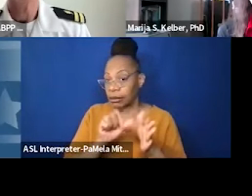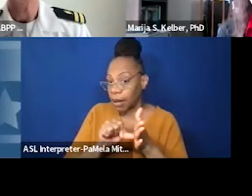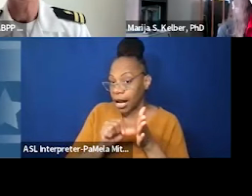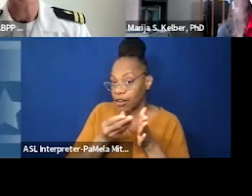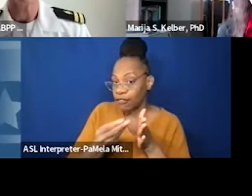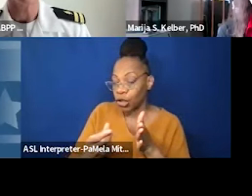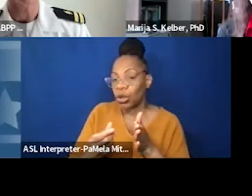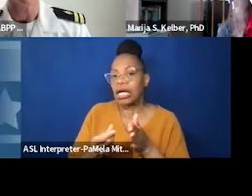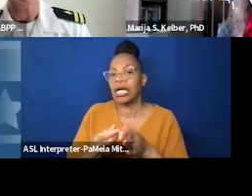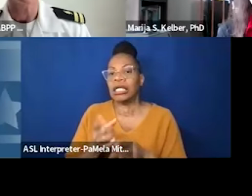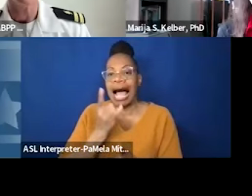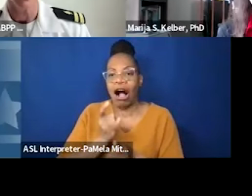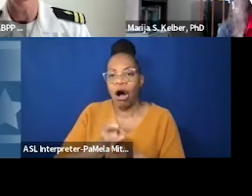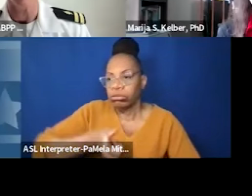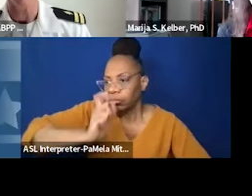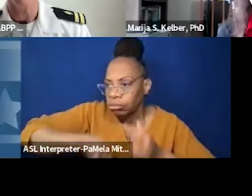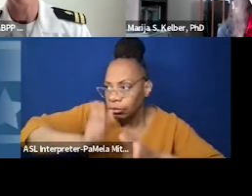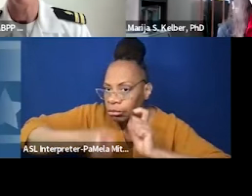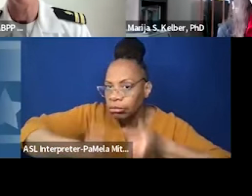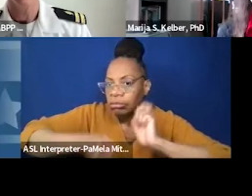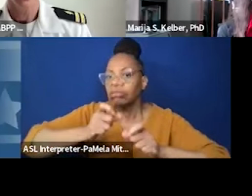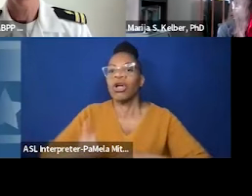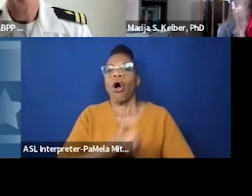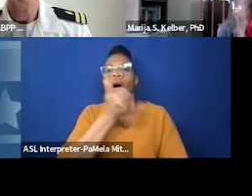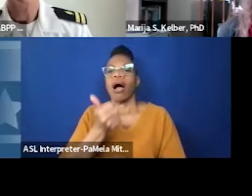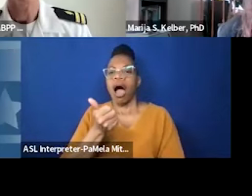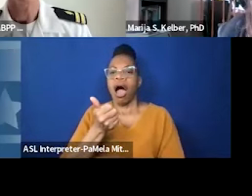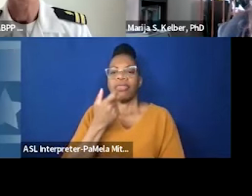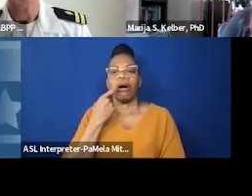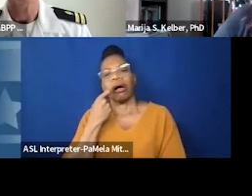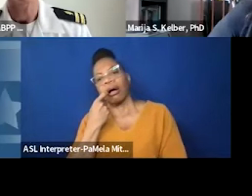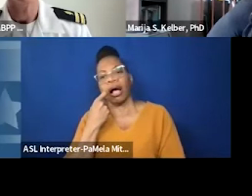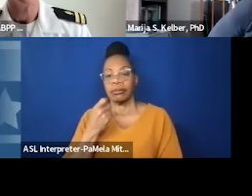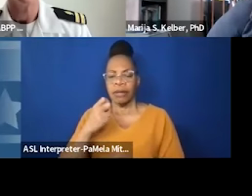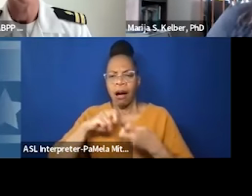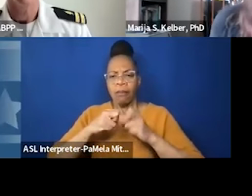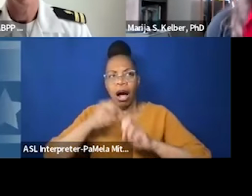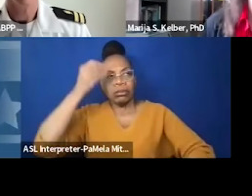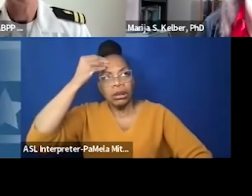Increased use of alcohol or other substances, problems with concentration or decision-making,